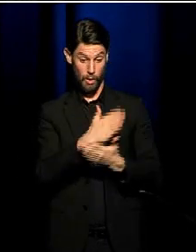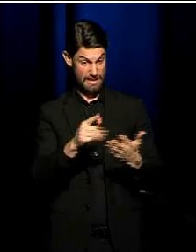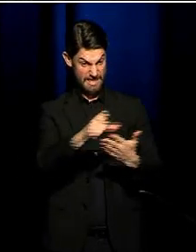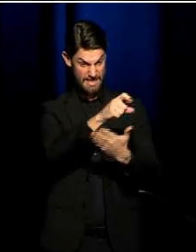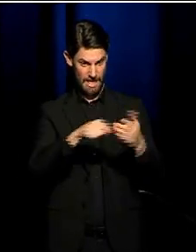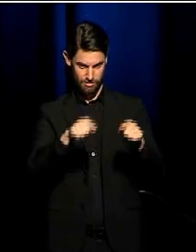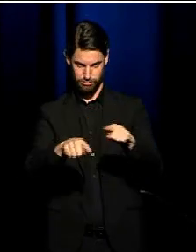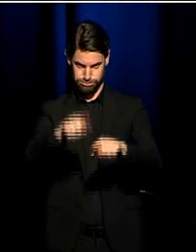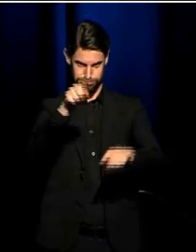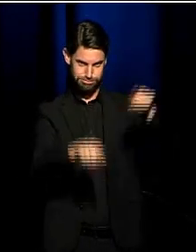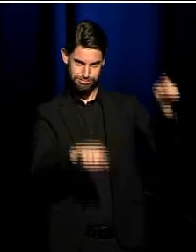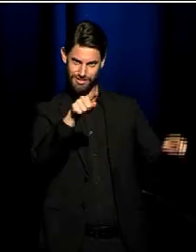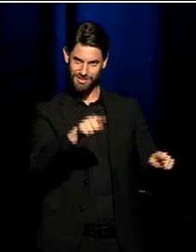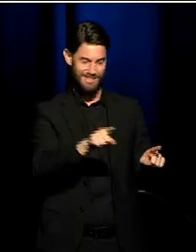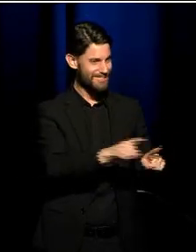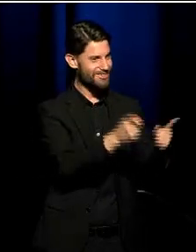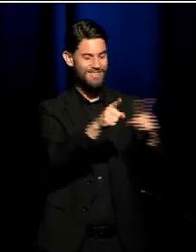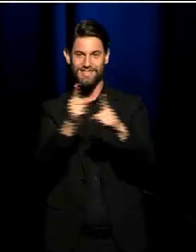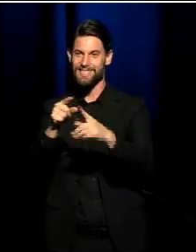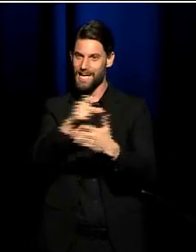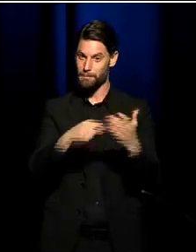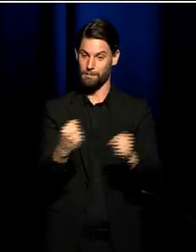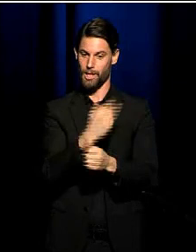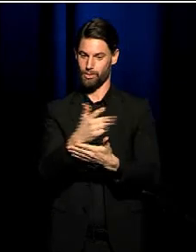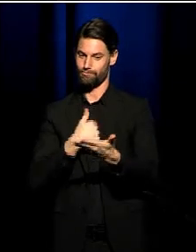environments including closed environments such as prisons and